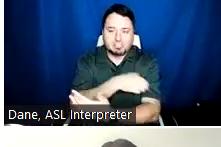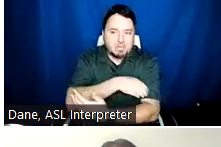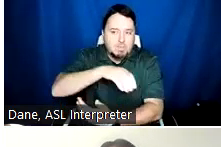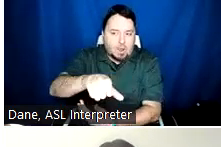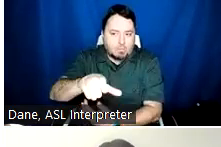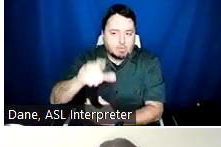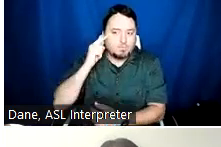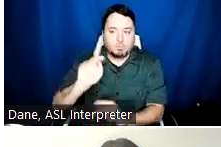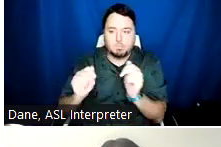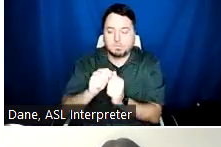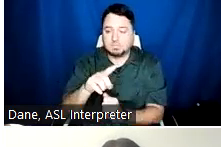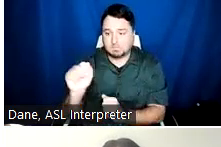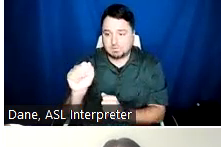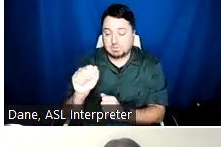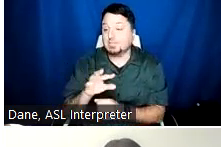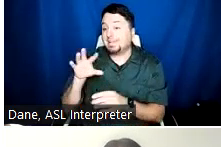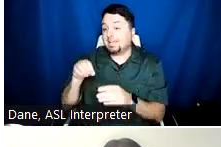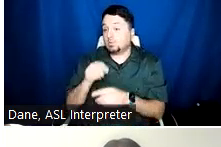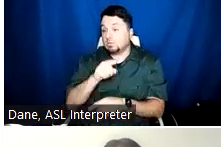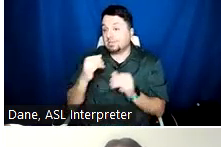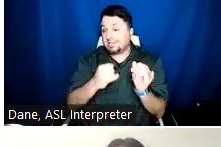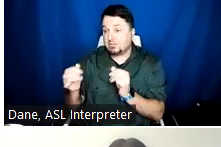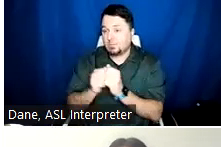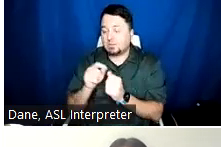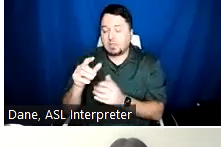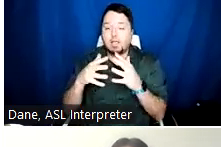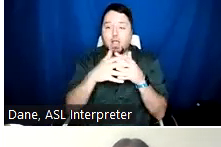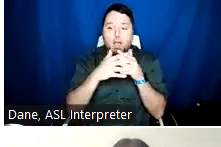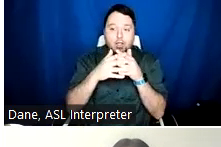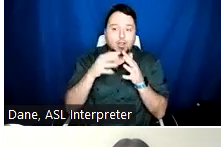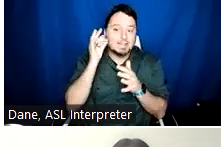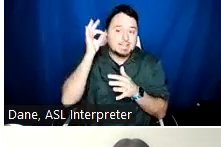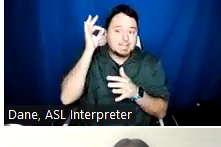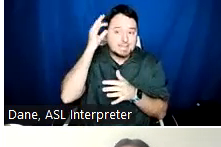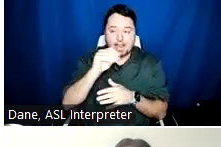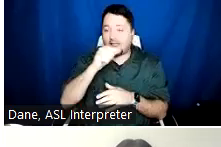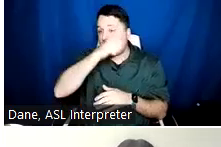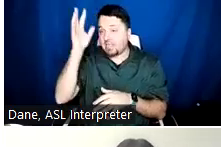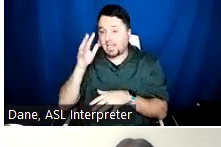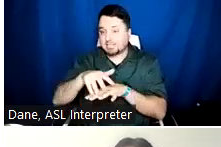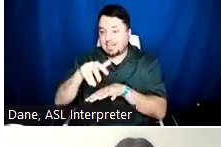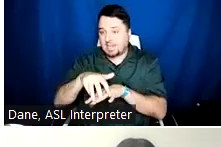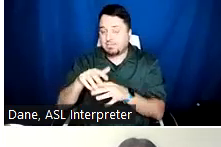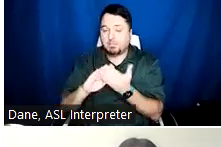including individuals from the American Indian and Alaskan Native communities. The fact is for far